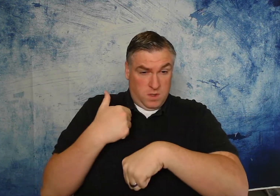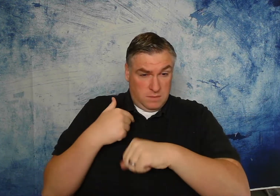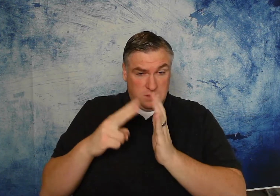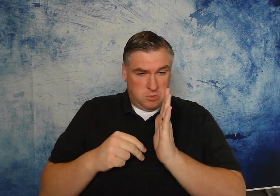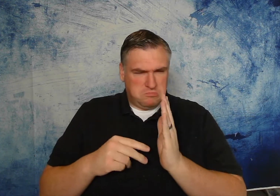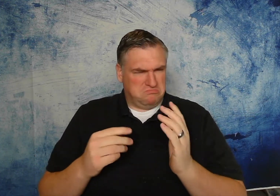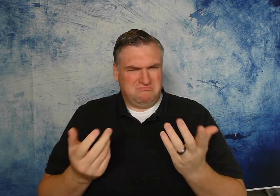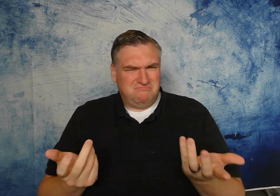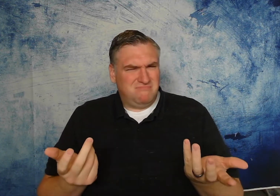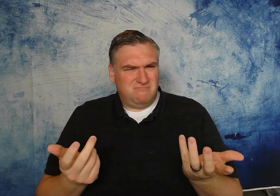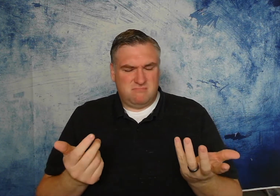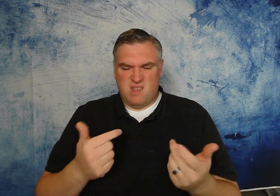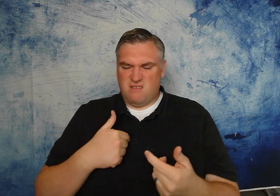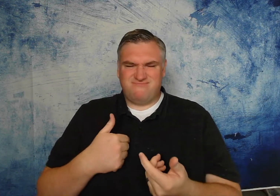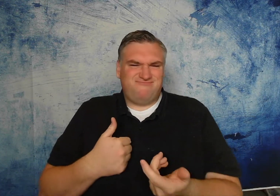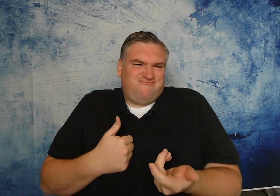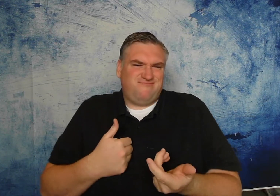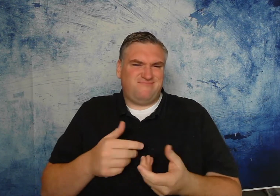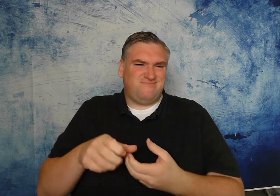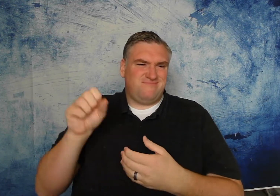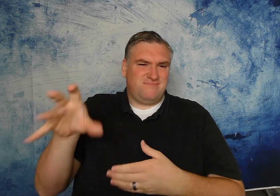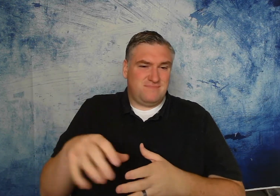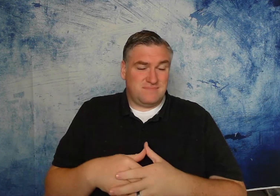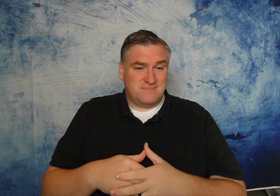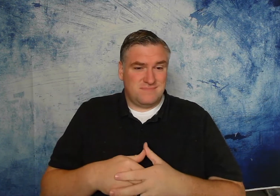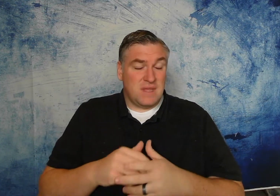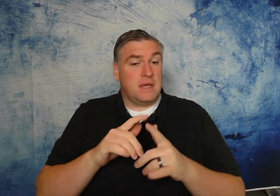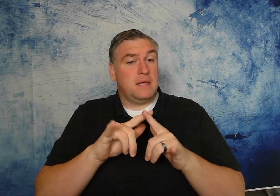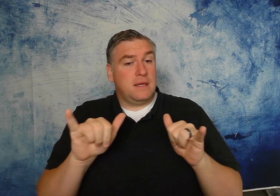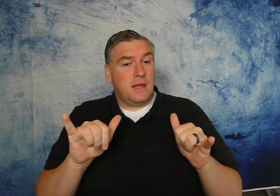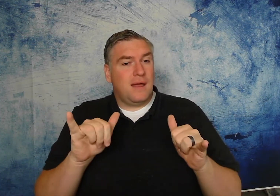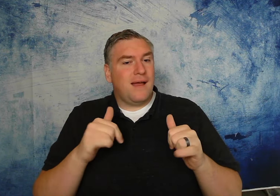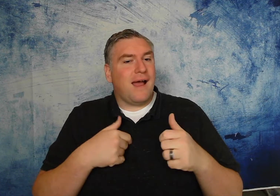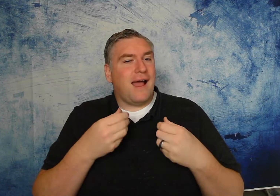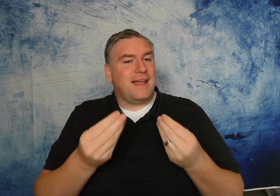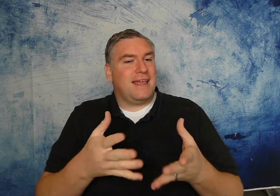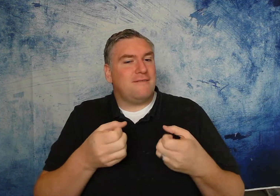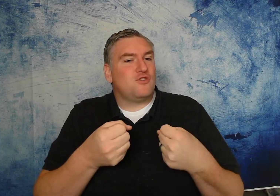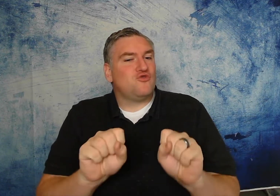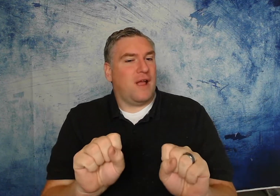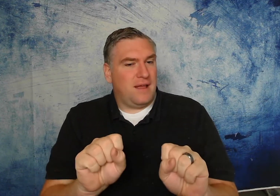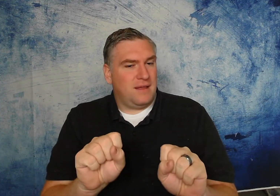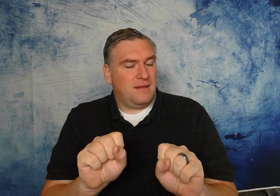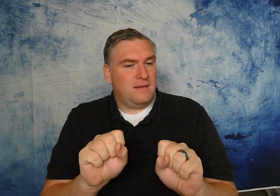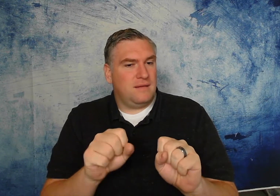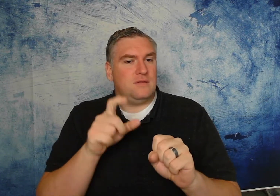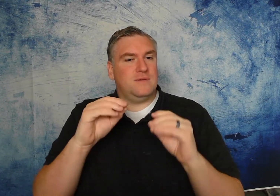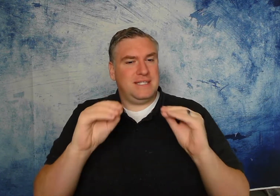Doesn't mean somebody should force me to read it. No, I just go, "Ah!" and put it aside. I